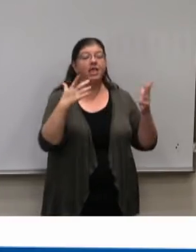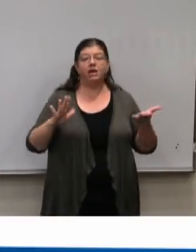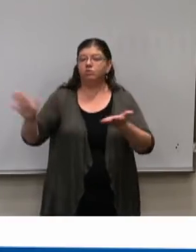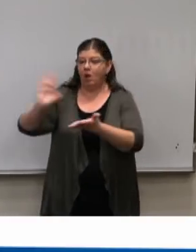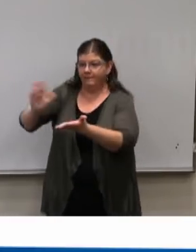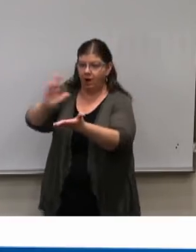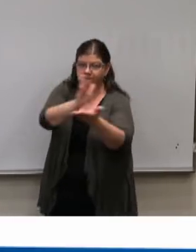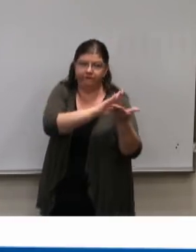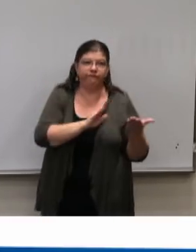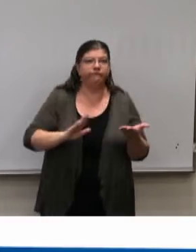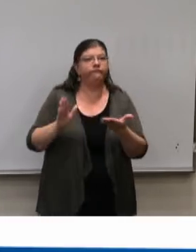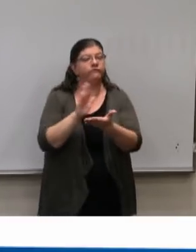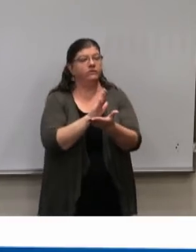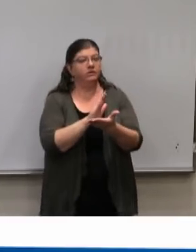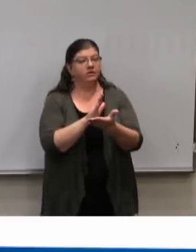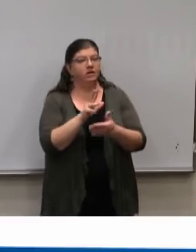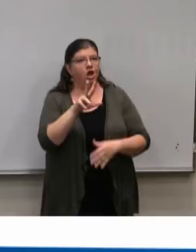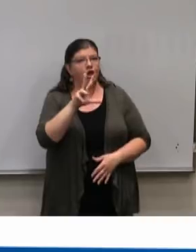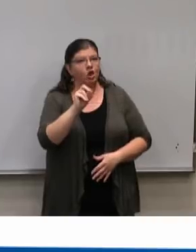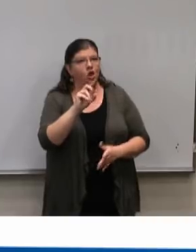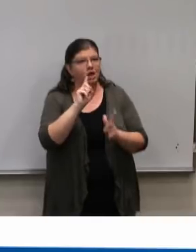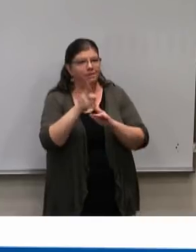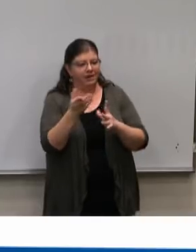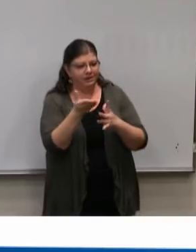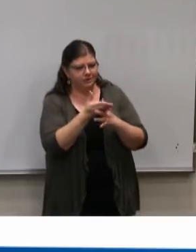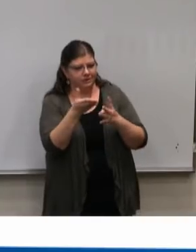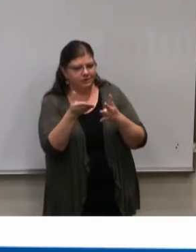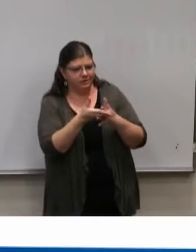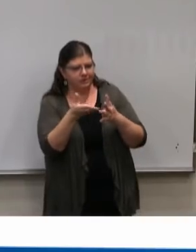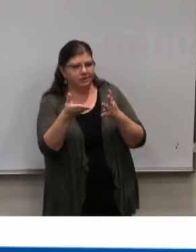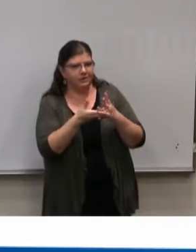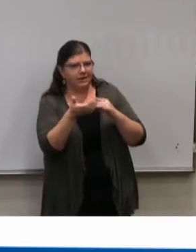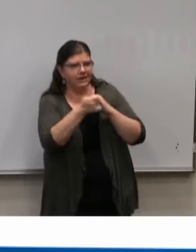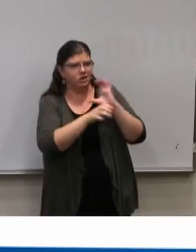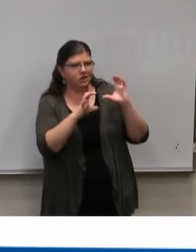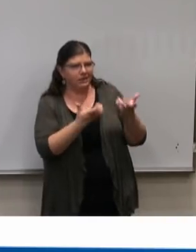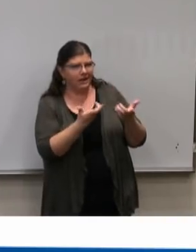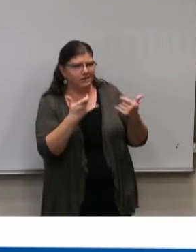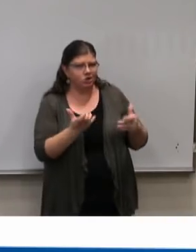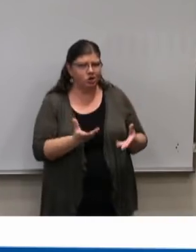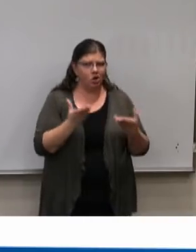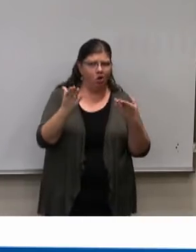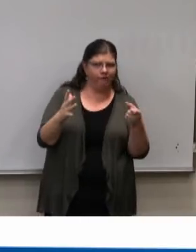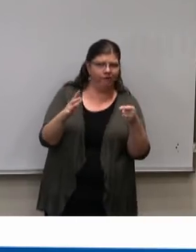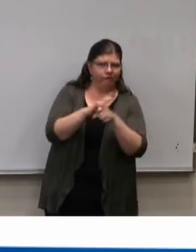So how do you do 30 minutes in between each classroom and still offer a full load?